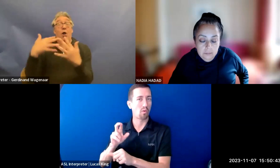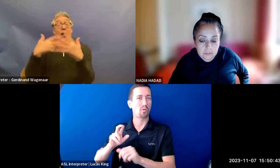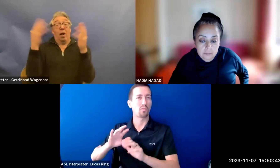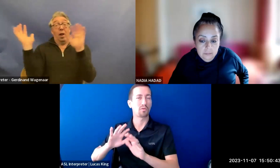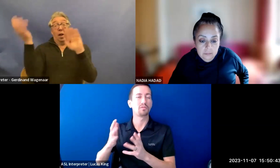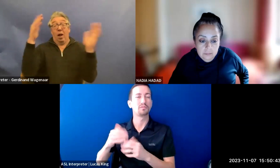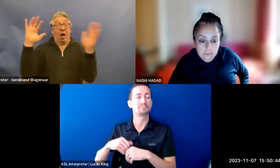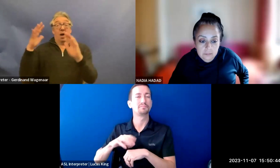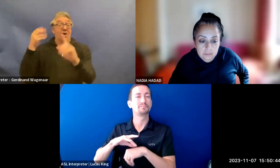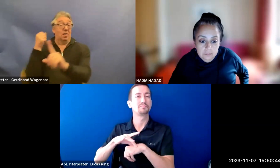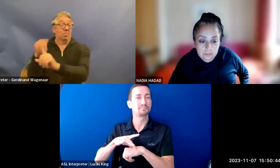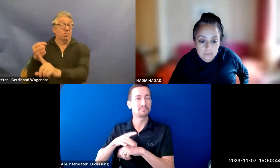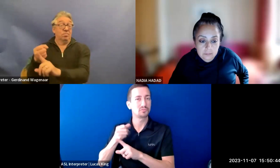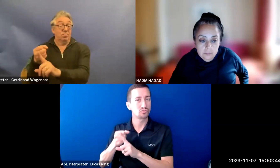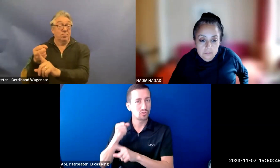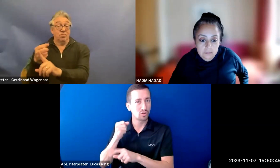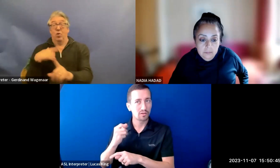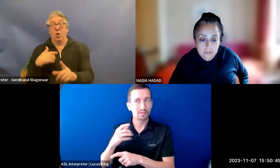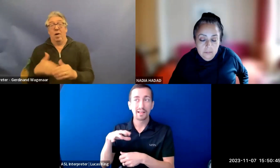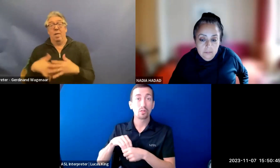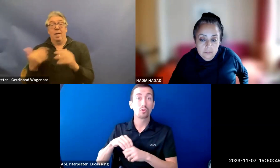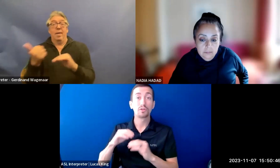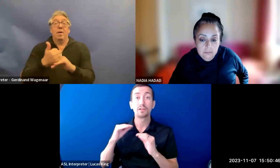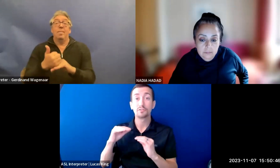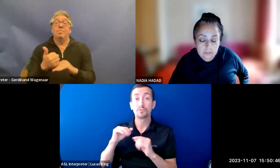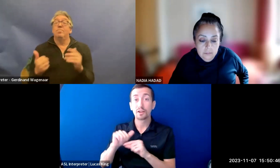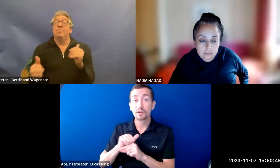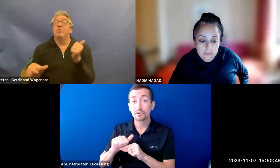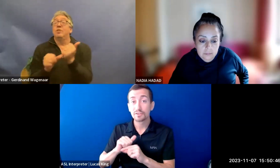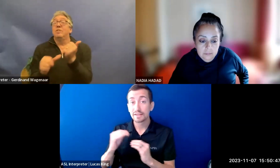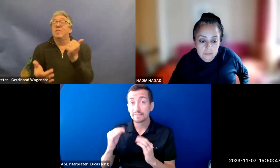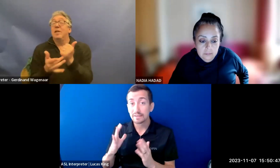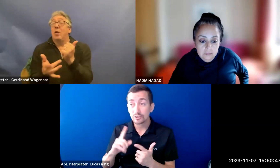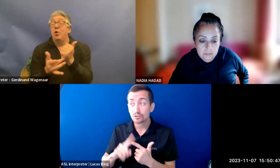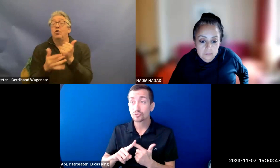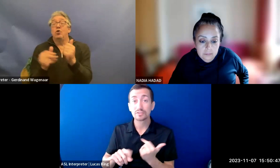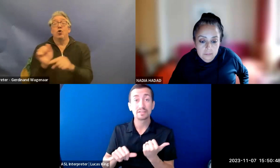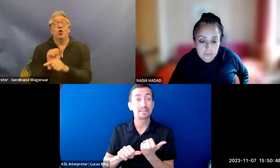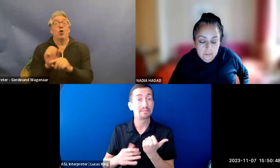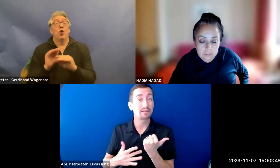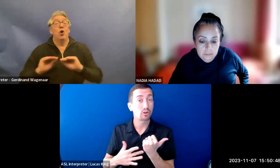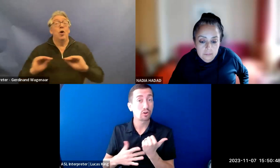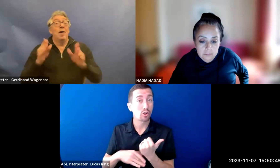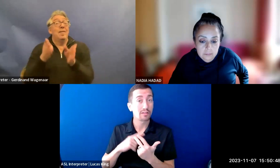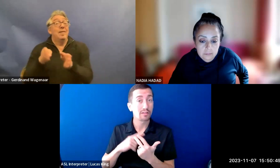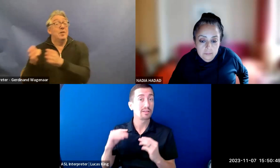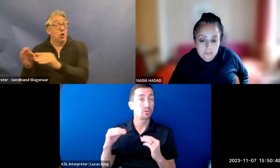including the training of teachers, assistive technology, training of officials as well.